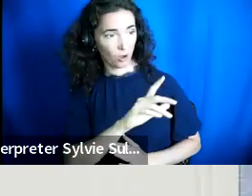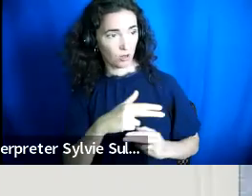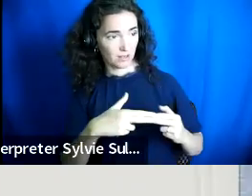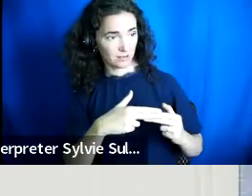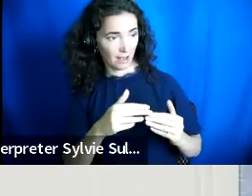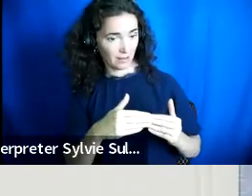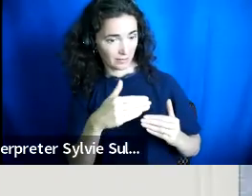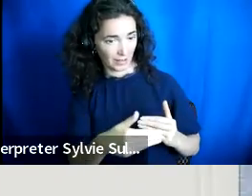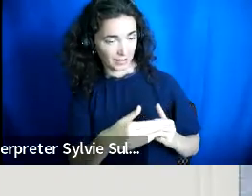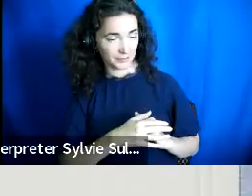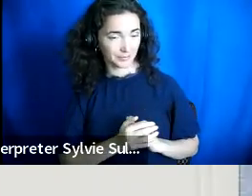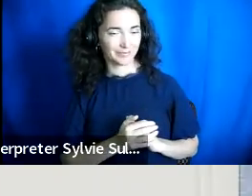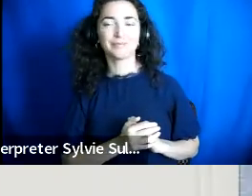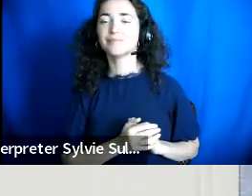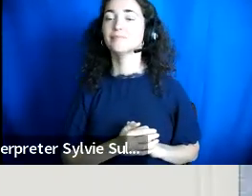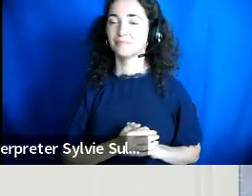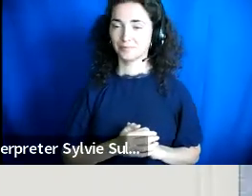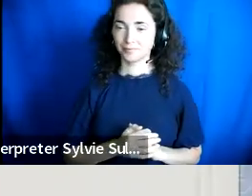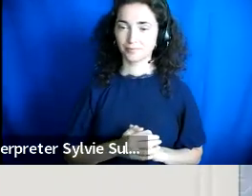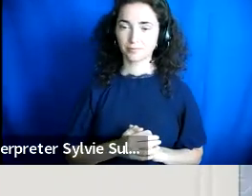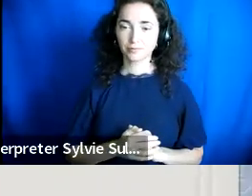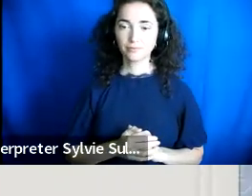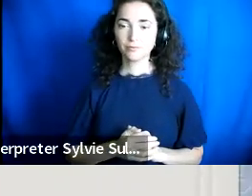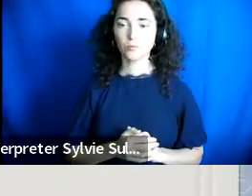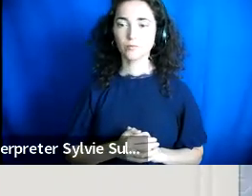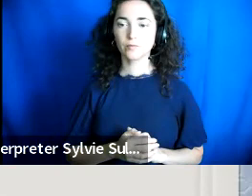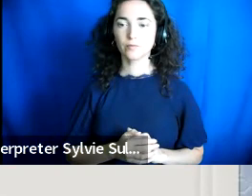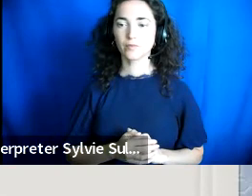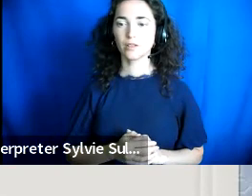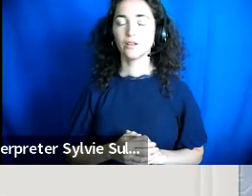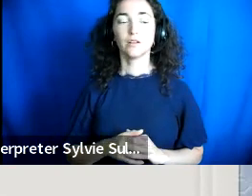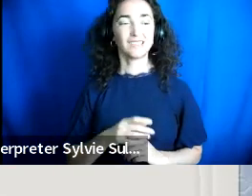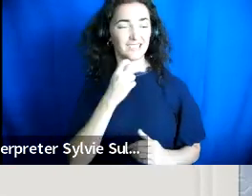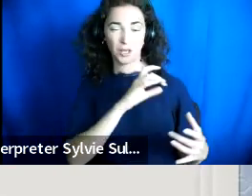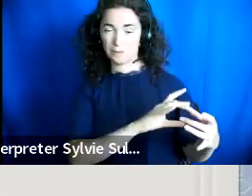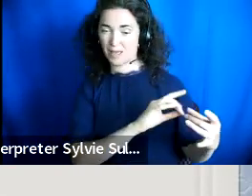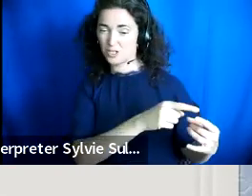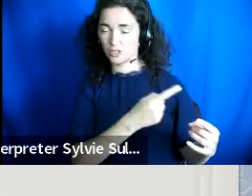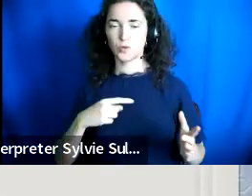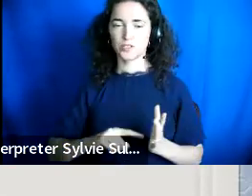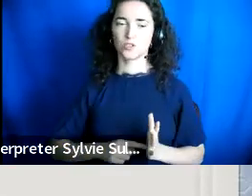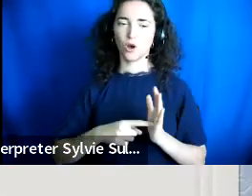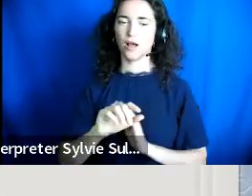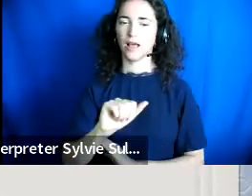So we are starting as nicole mentioned we're starting a katie in a parent connections.